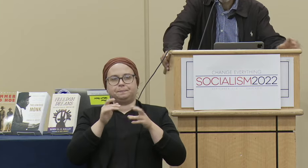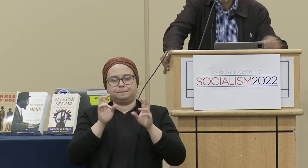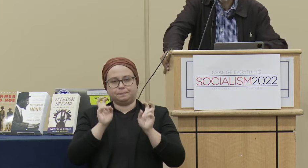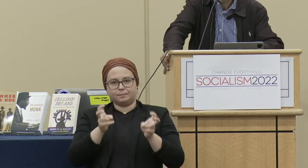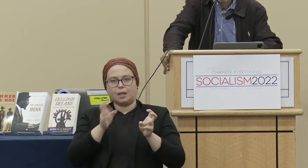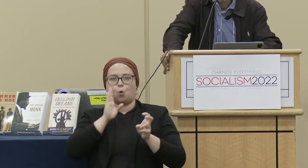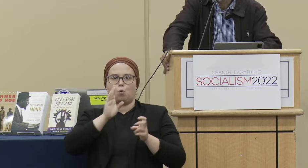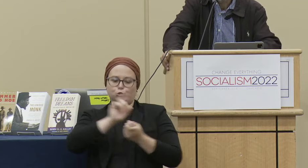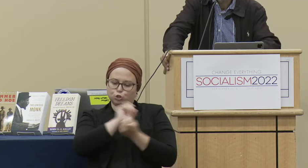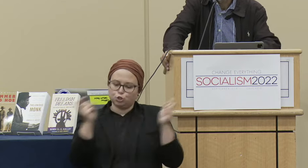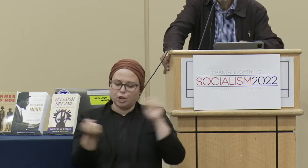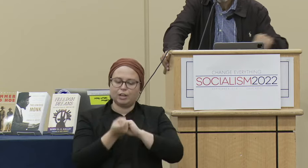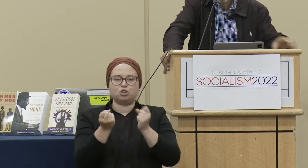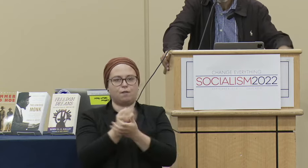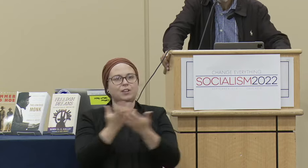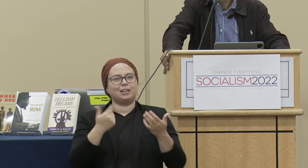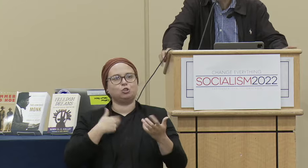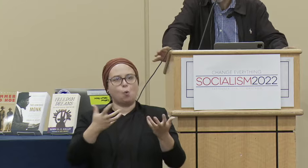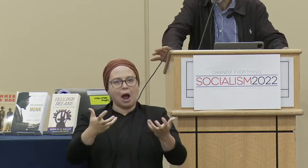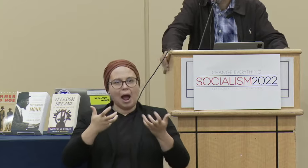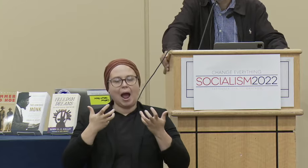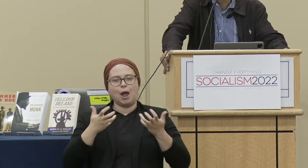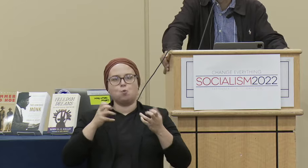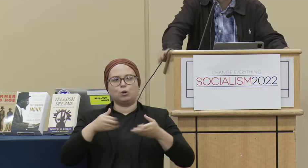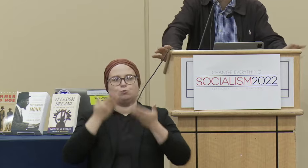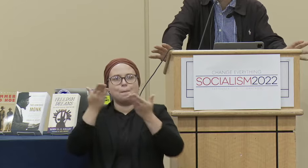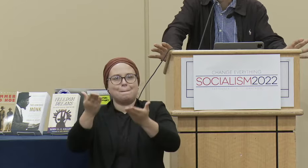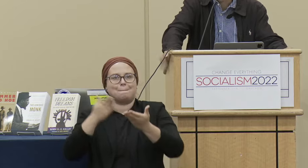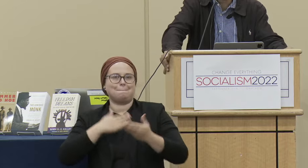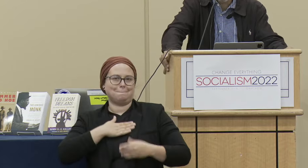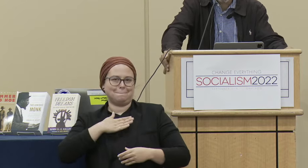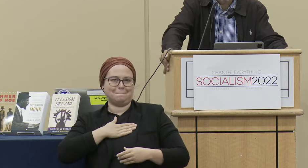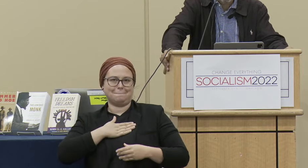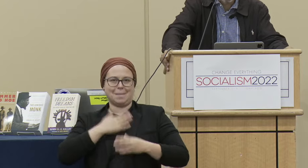everything, I actually want to dedicate my talk to Ruthie.